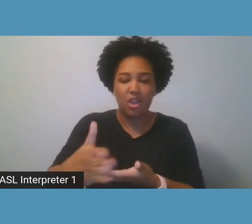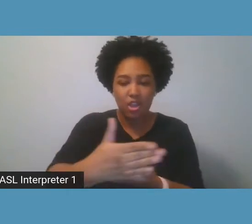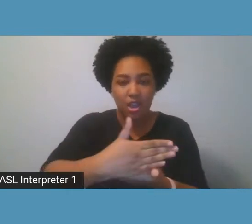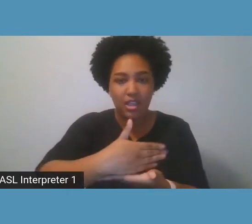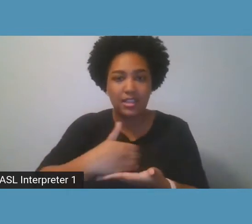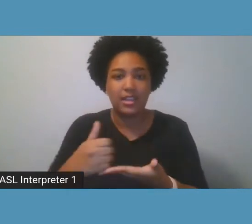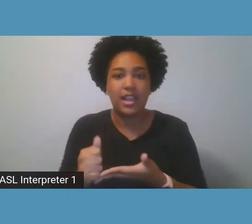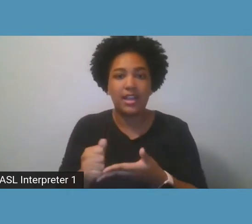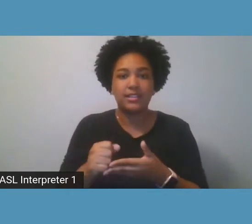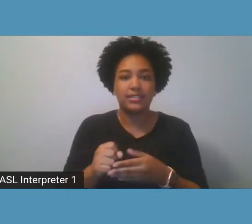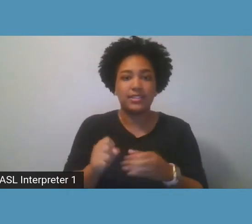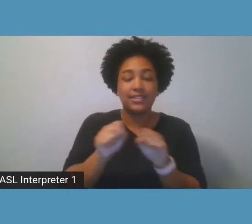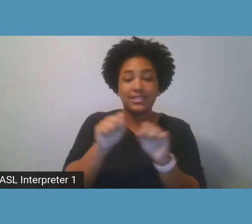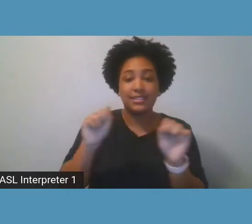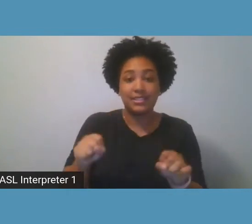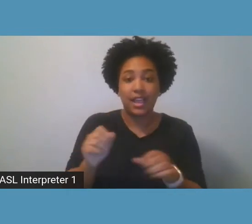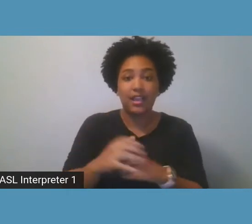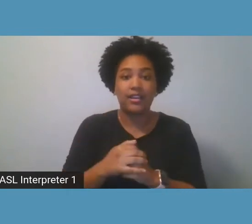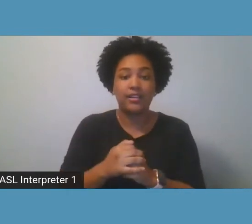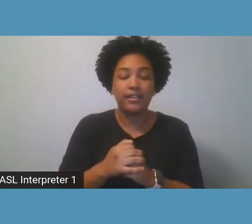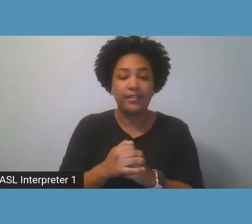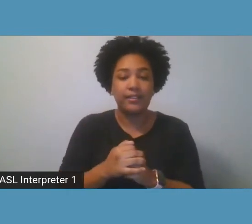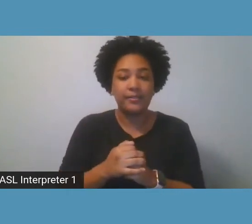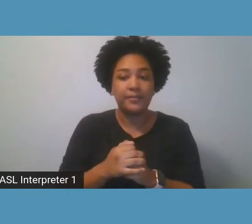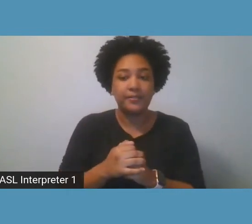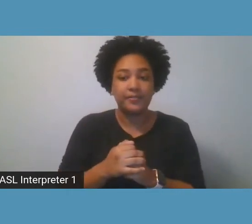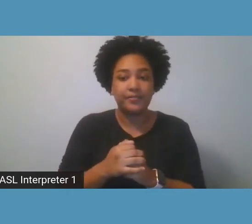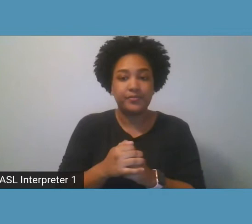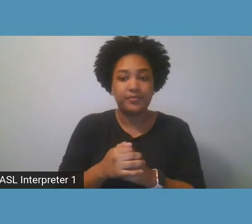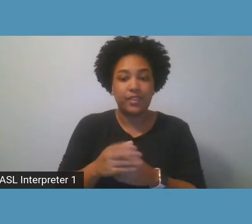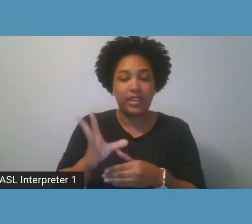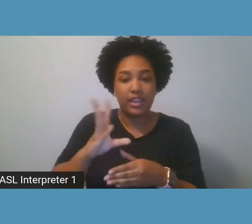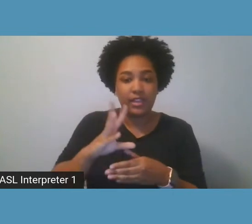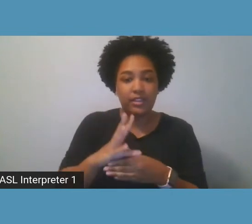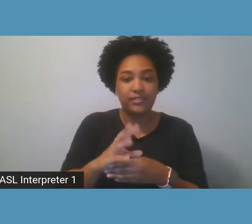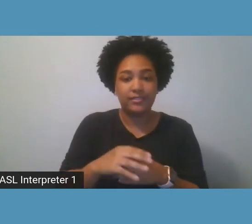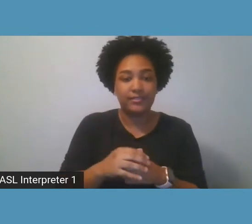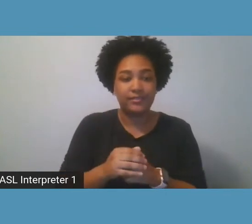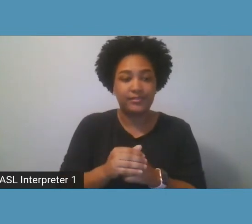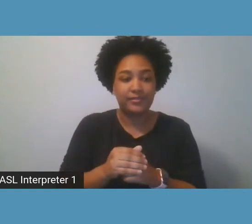exclusions and erasures of many Native peoples throughout the United States and beyond.